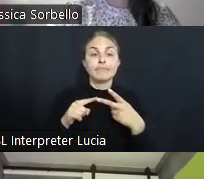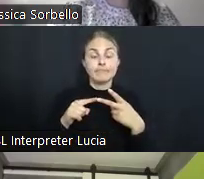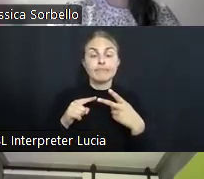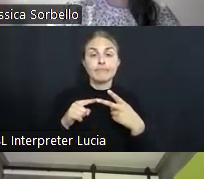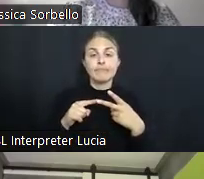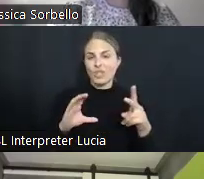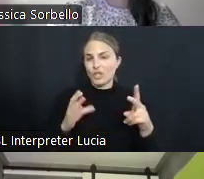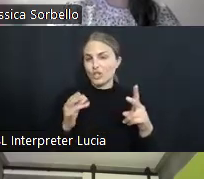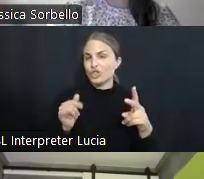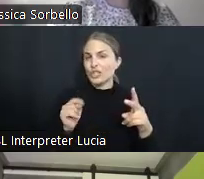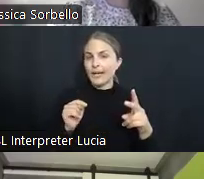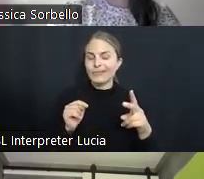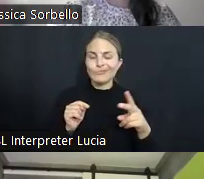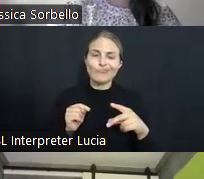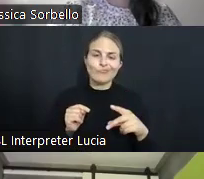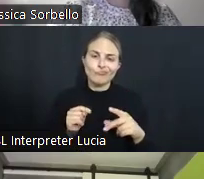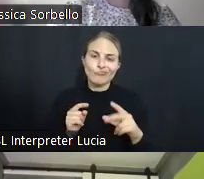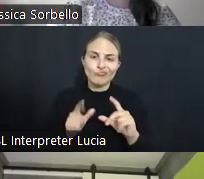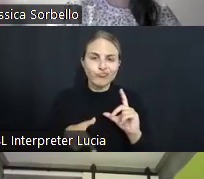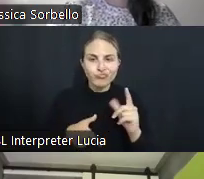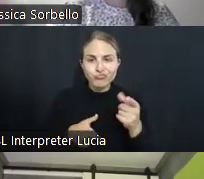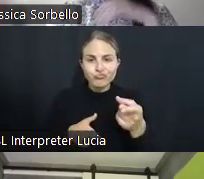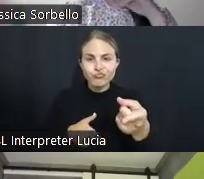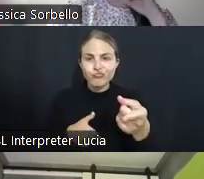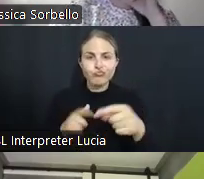for the attendees. Although, if you need to get in touch